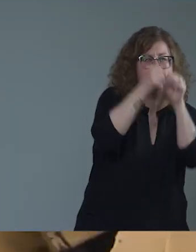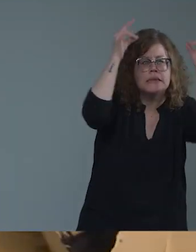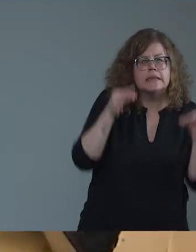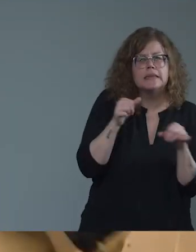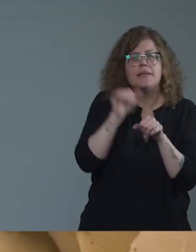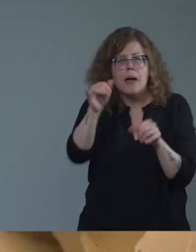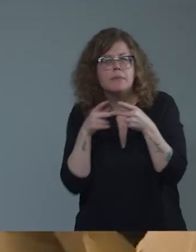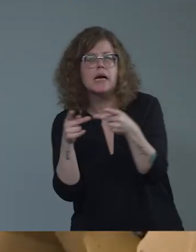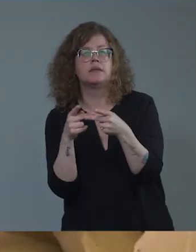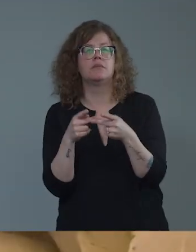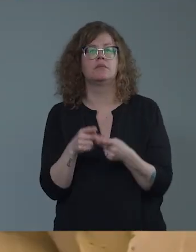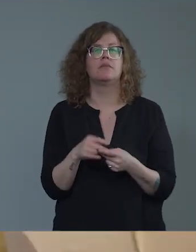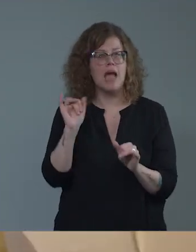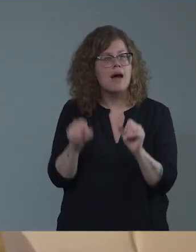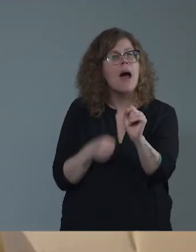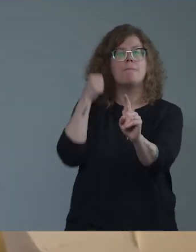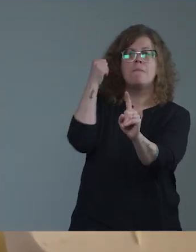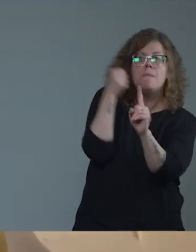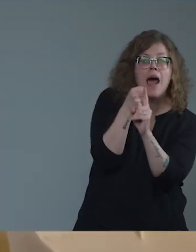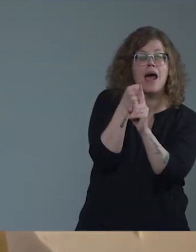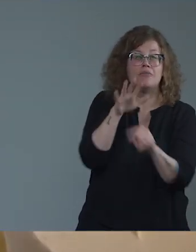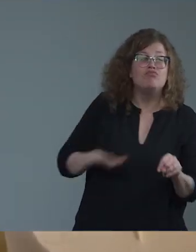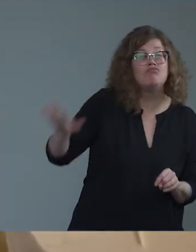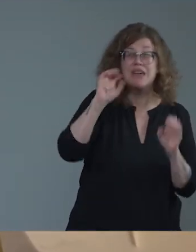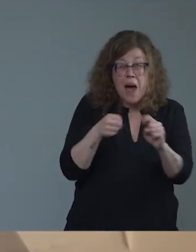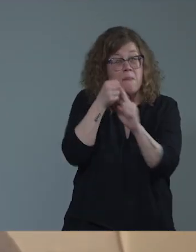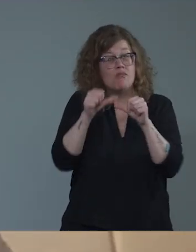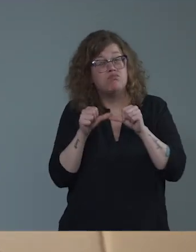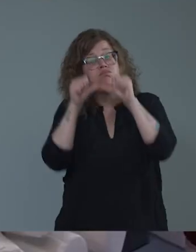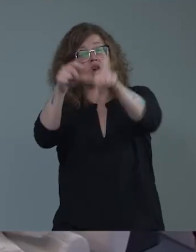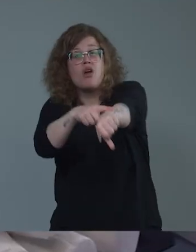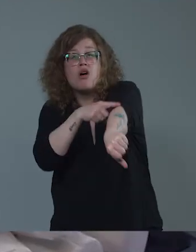but if you do everything you can with that in mind, and build to that lifespan in mind,